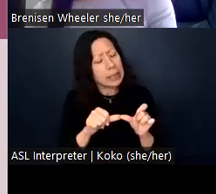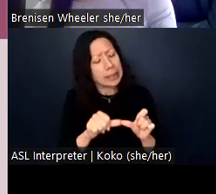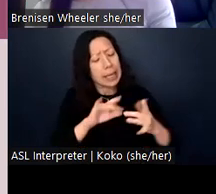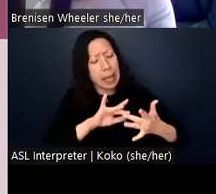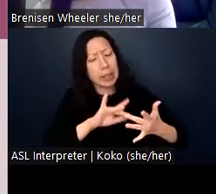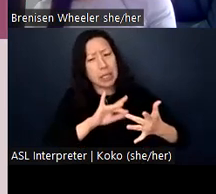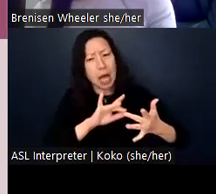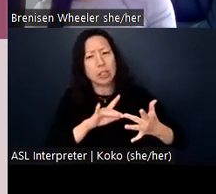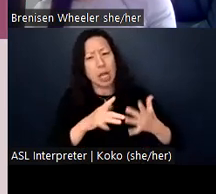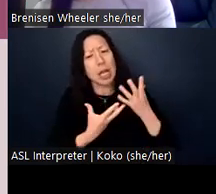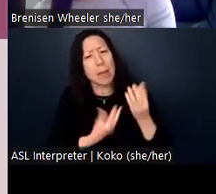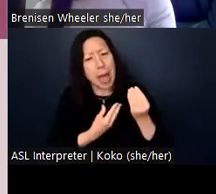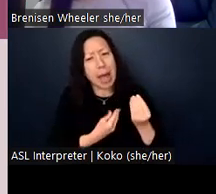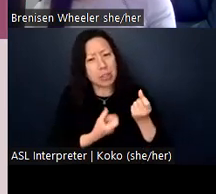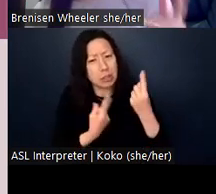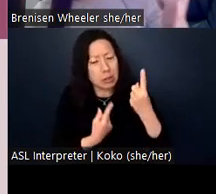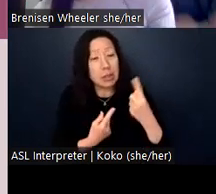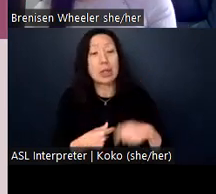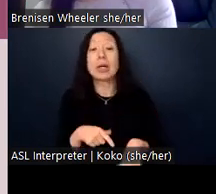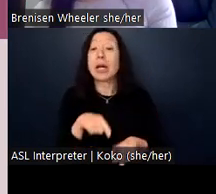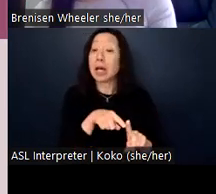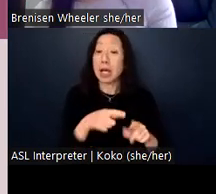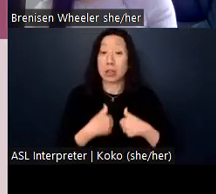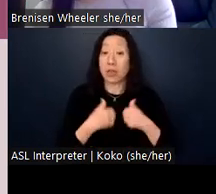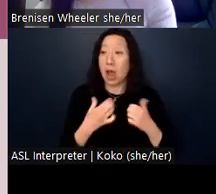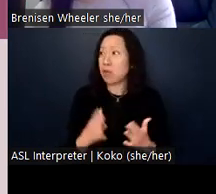really benefit from demonstrations that they are worthy of love and respect.